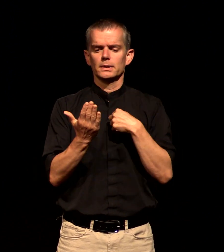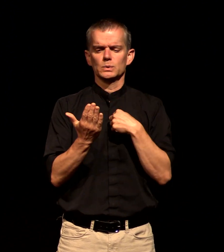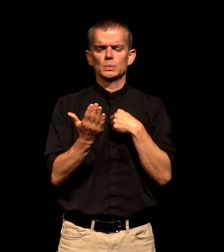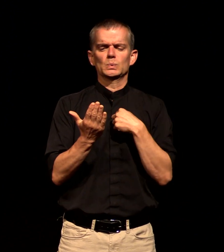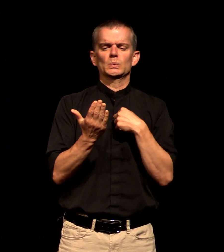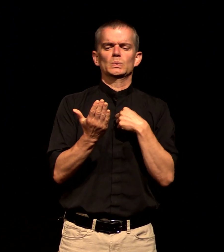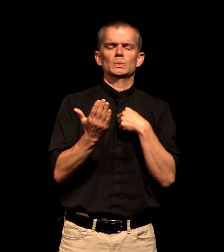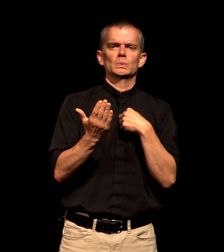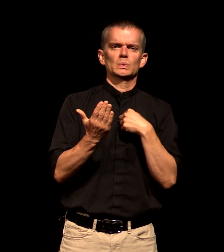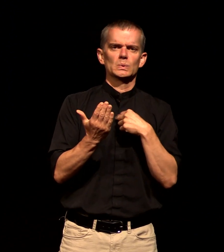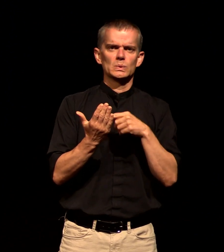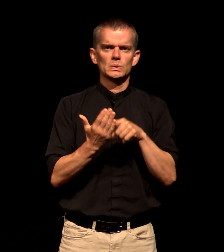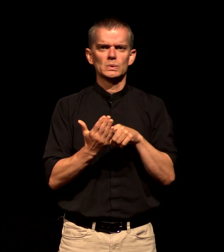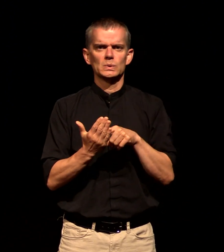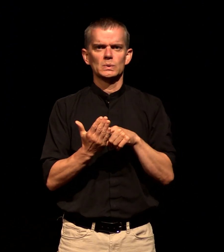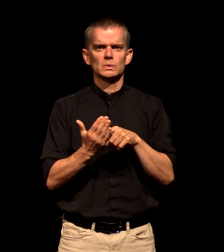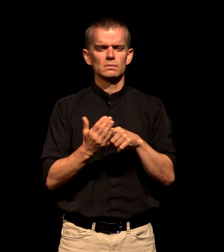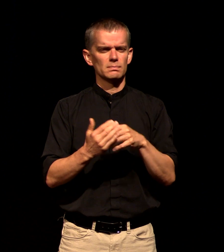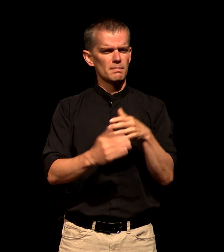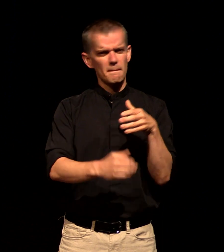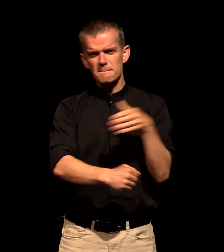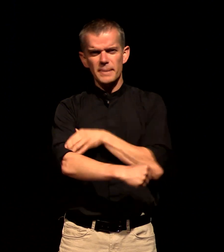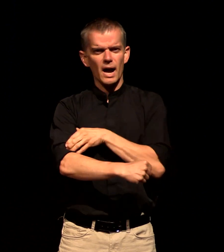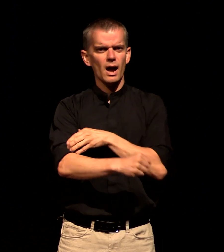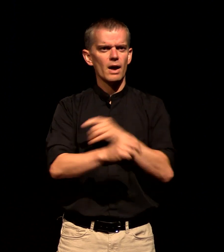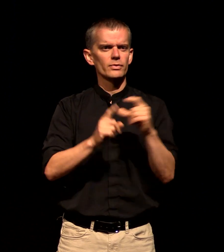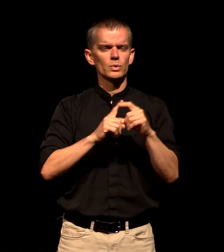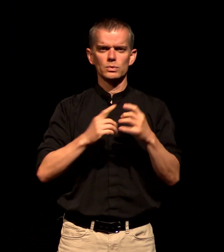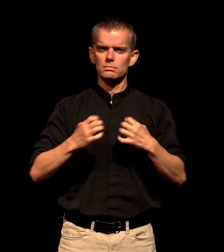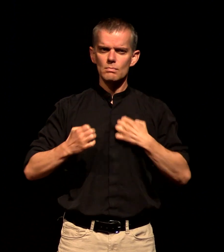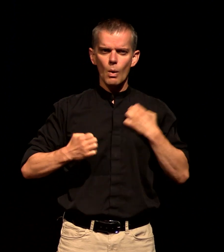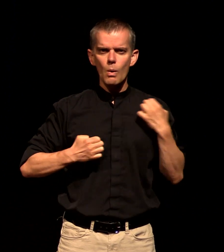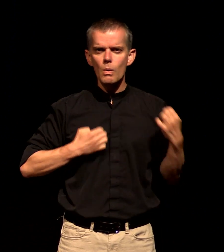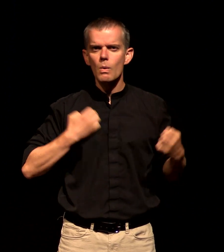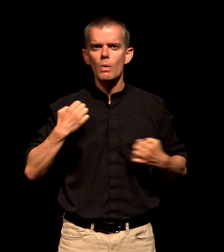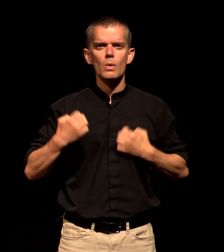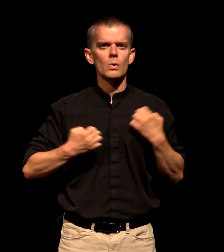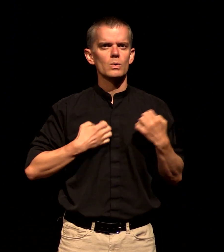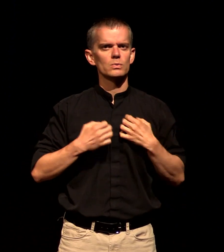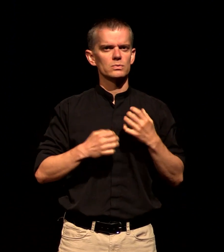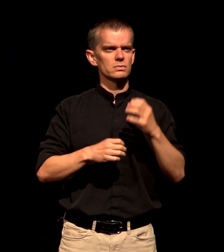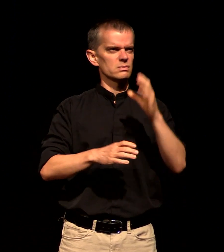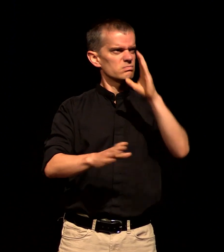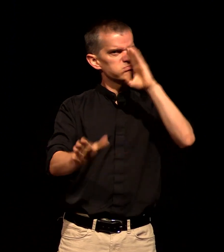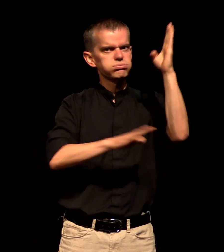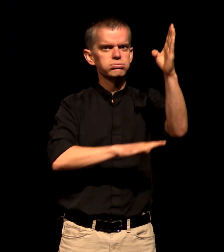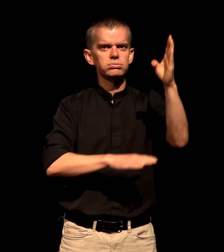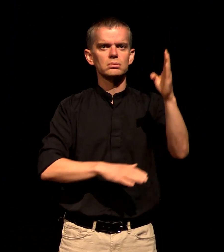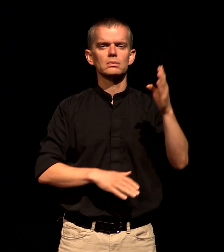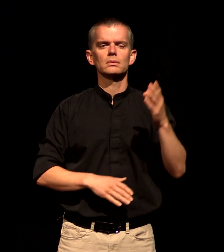words are strong. They are emotional, they're harsh. I have